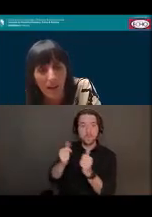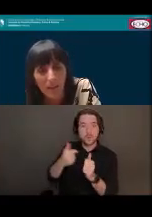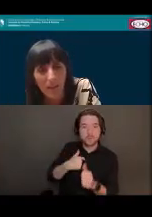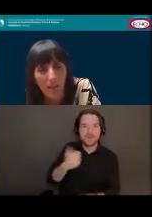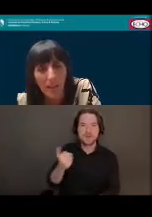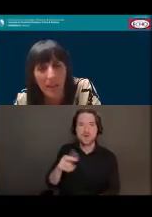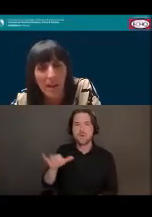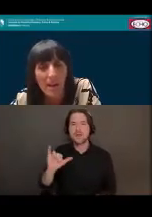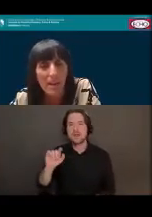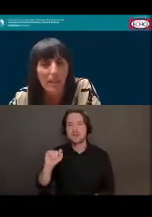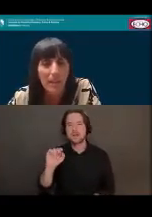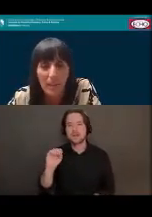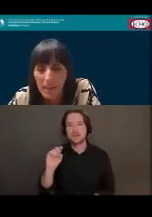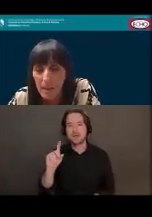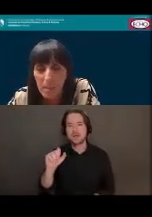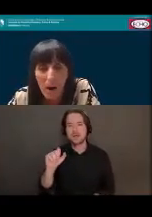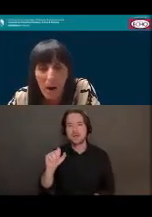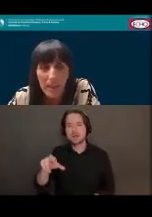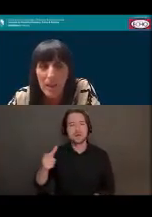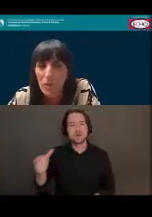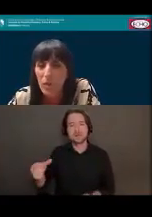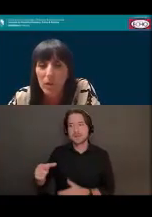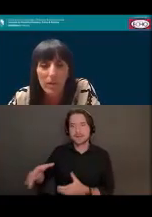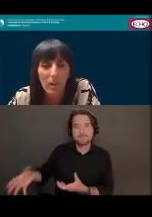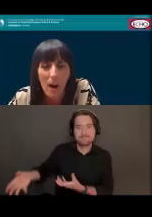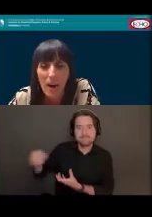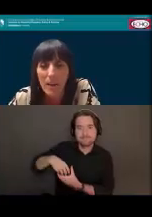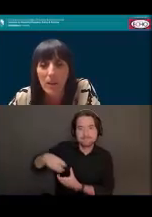everywhere. They're filling their pockets full of rocks or